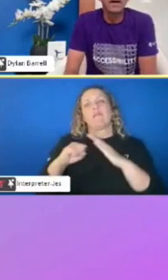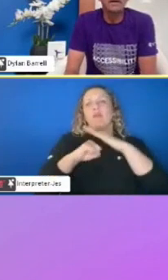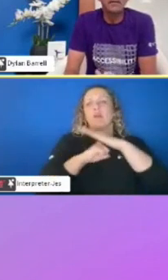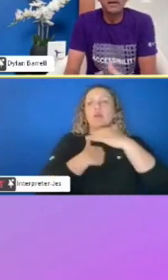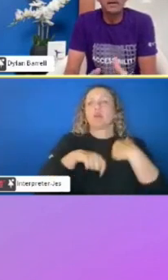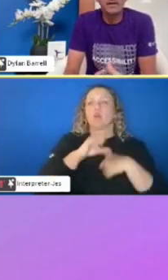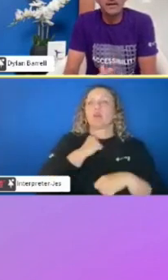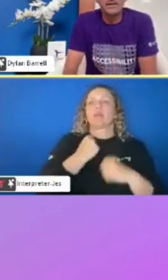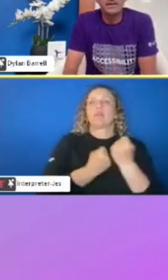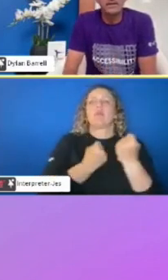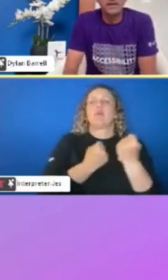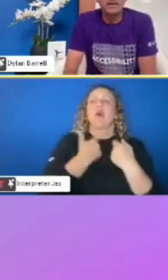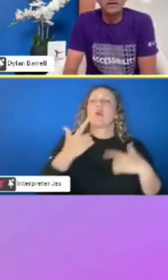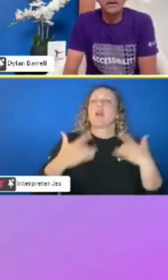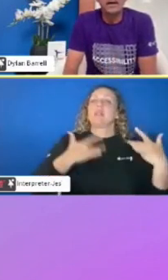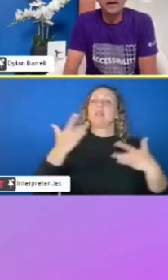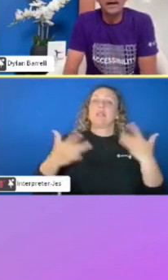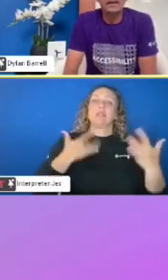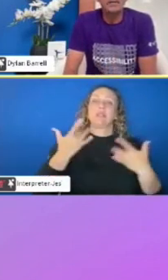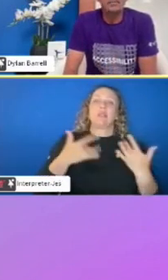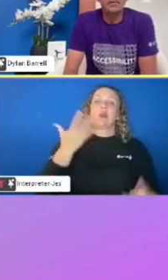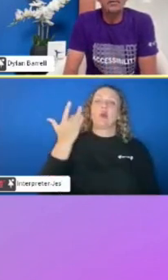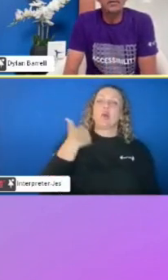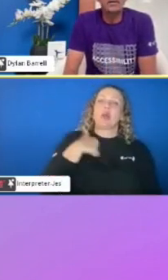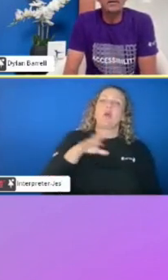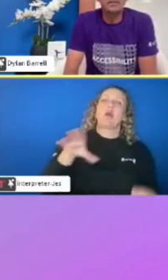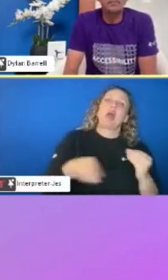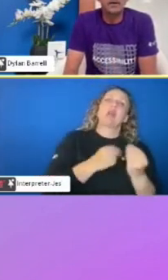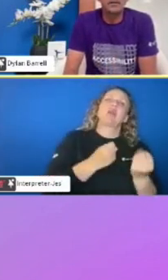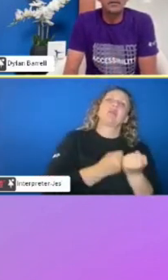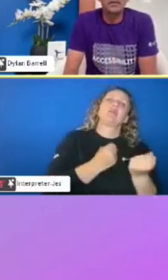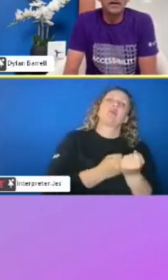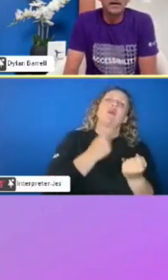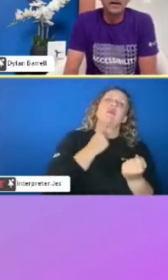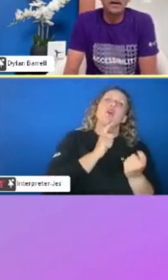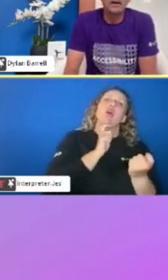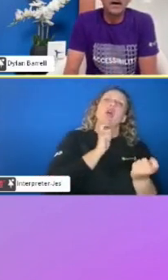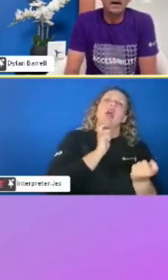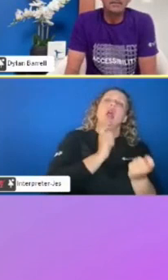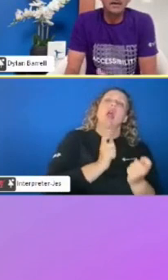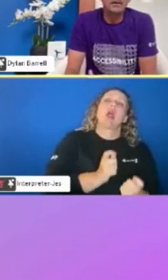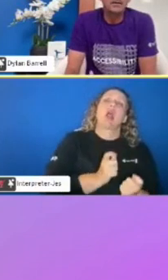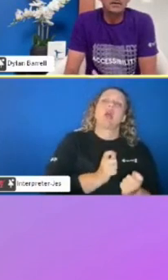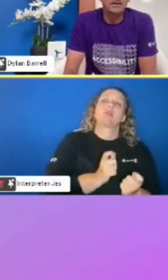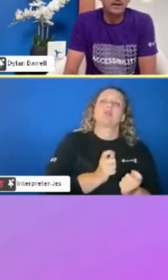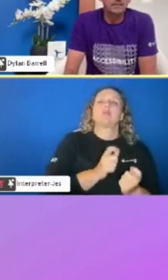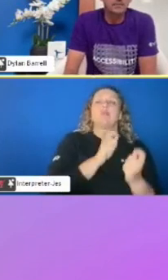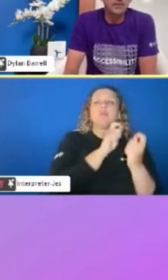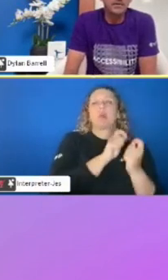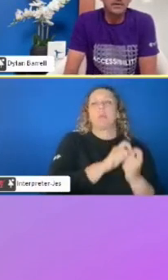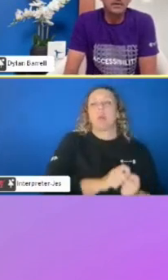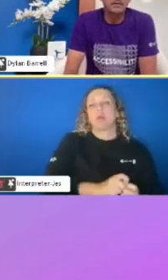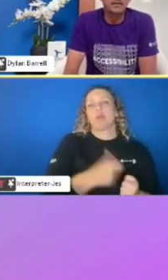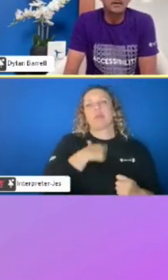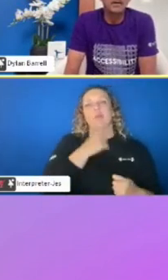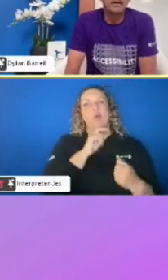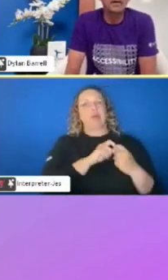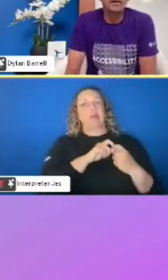And very excitedly, we added support for custom components. I'll be going to this in a little bit more detail in a minute or so,